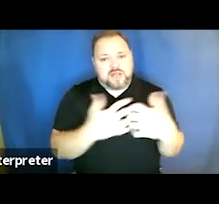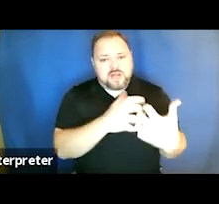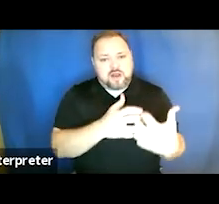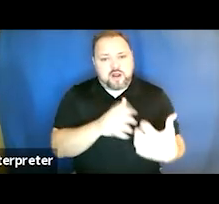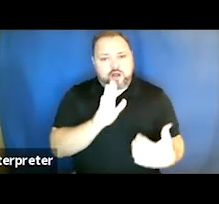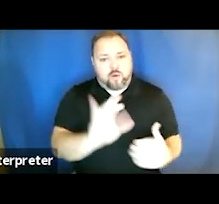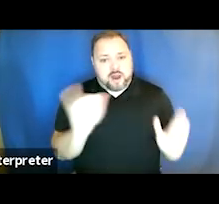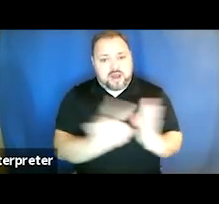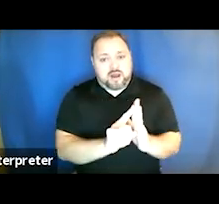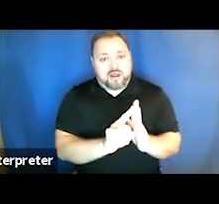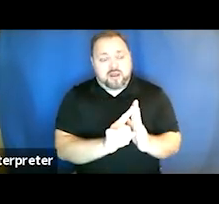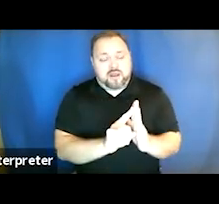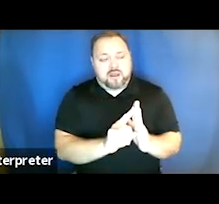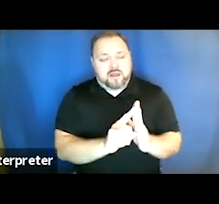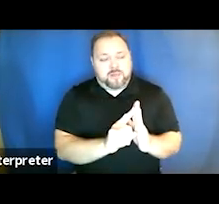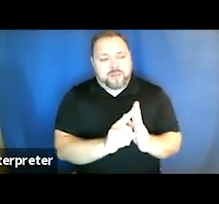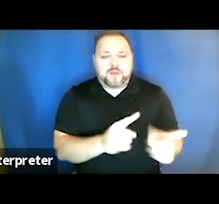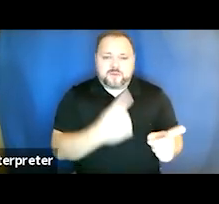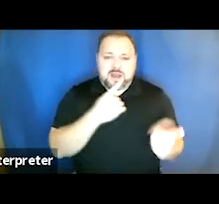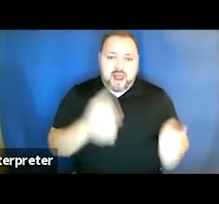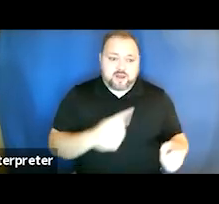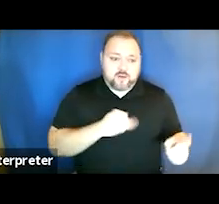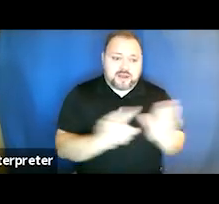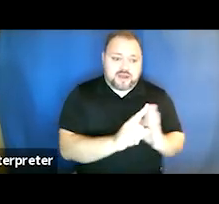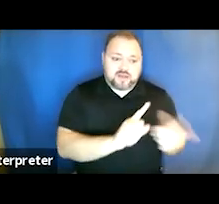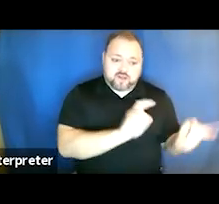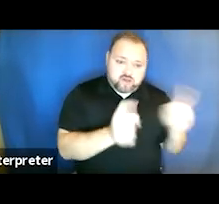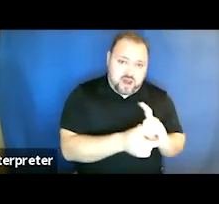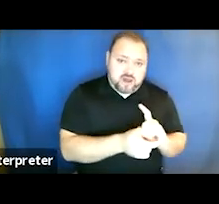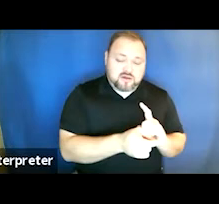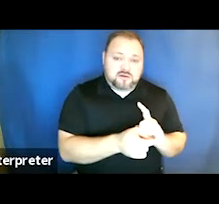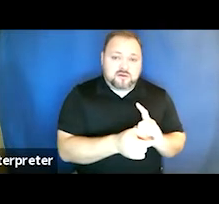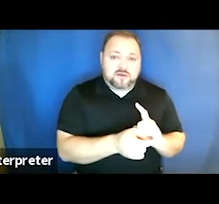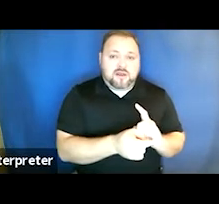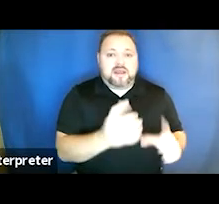as your identity has changed, and gaining relationship, and getting your education,